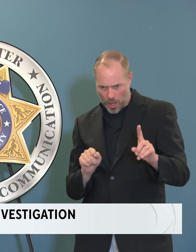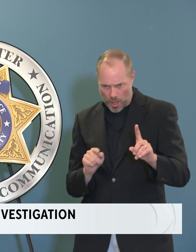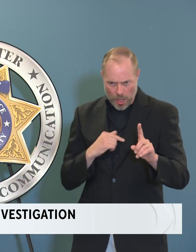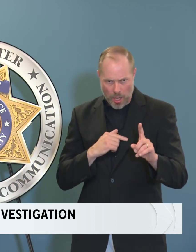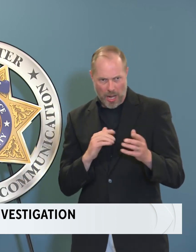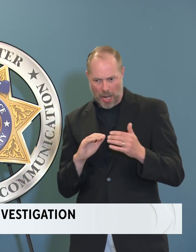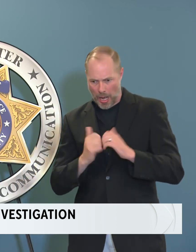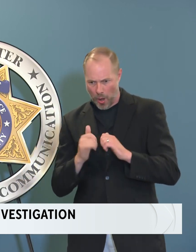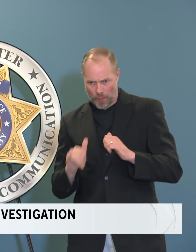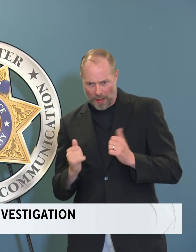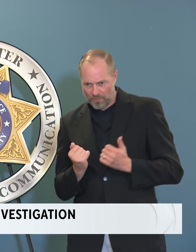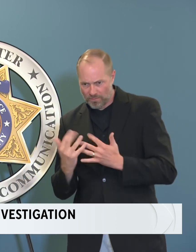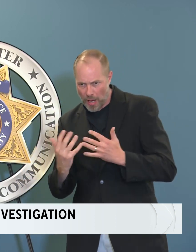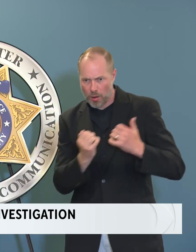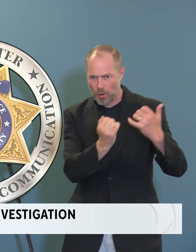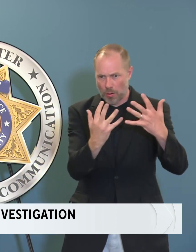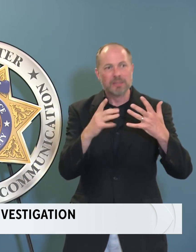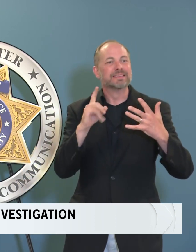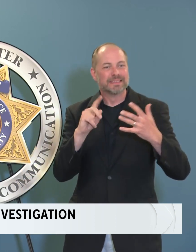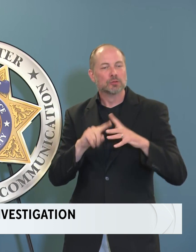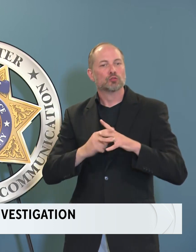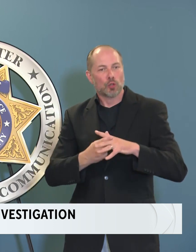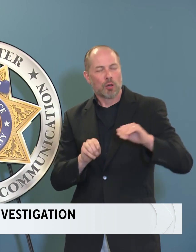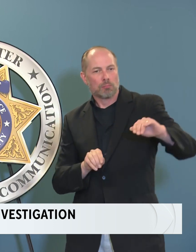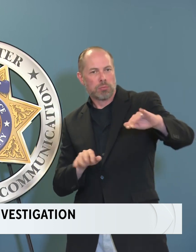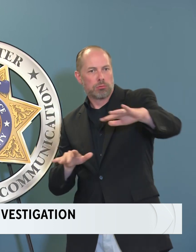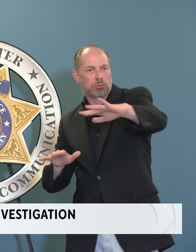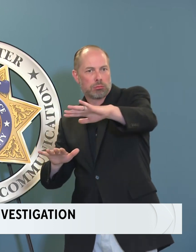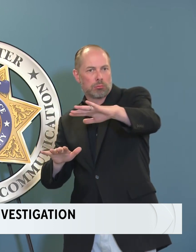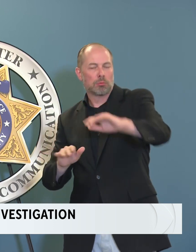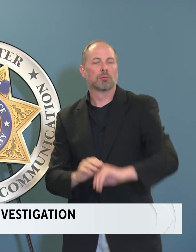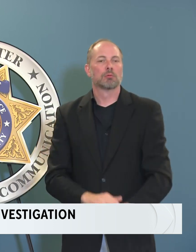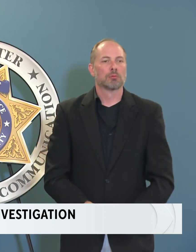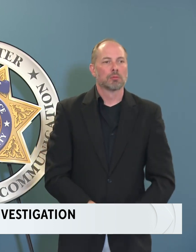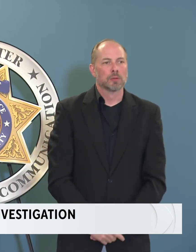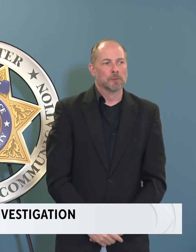OUR INVESTIGATION, IT IS NOT RELEVANT AS WE WERE FOCUSED ON